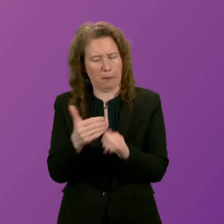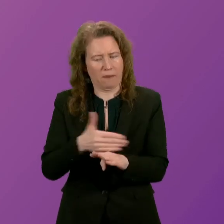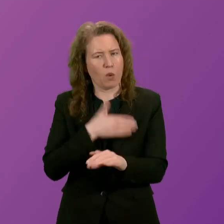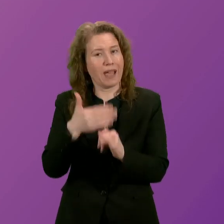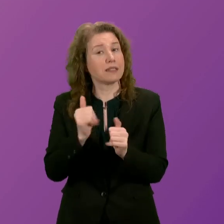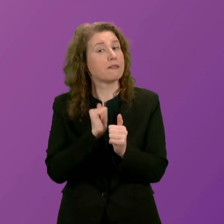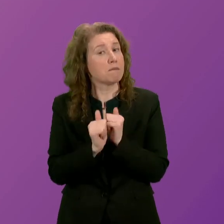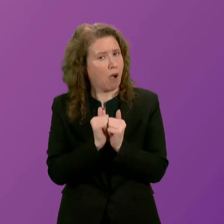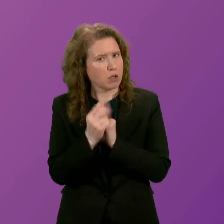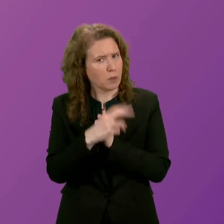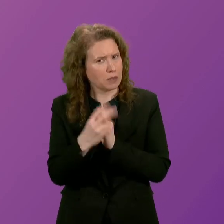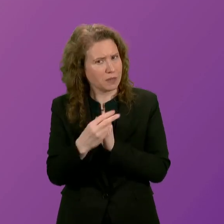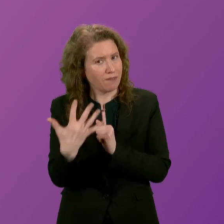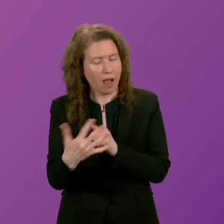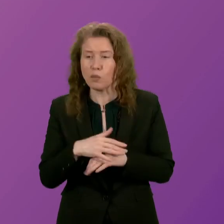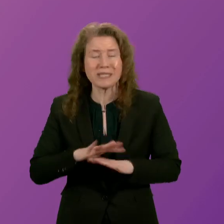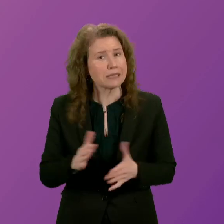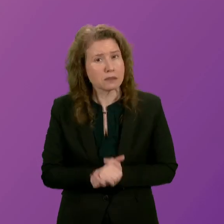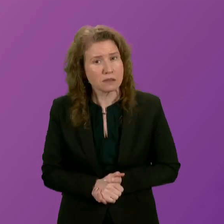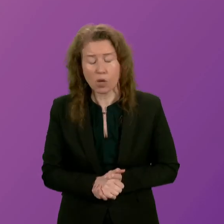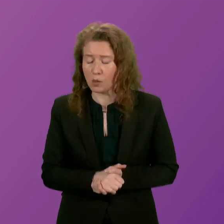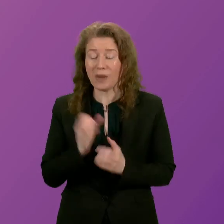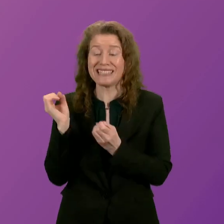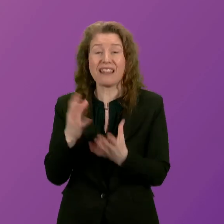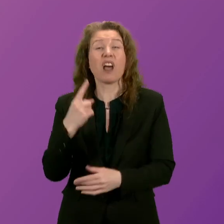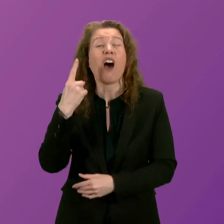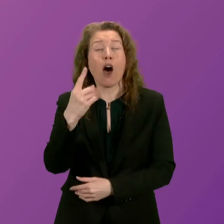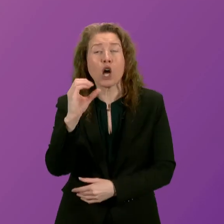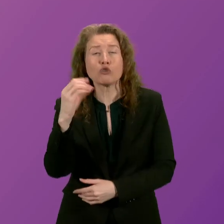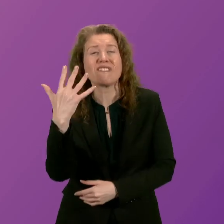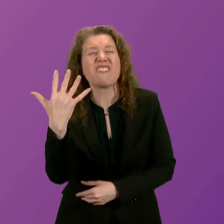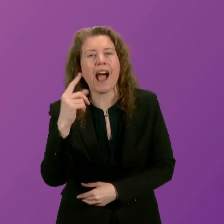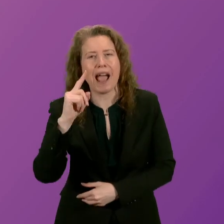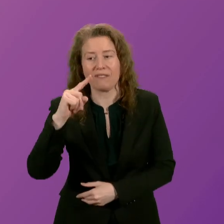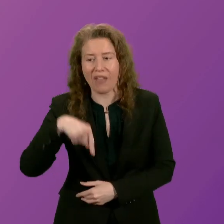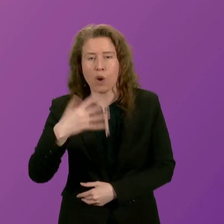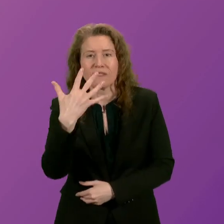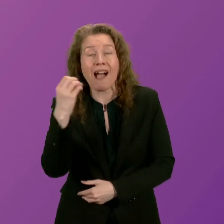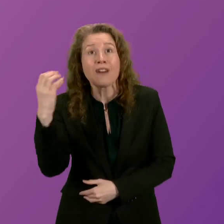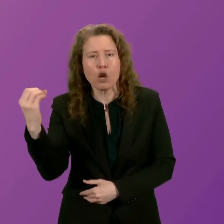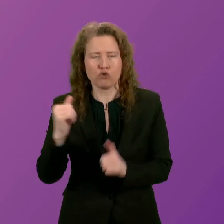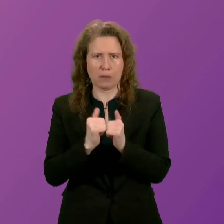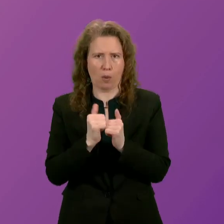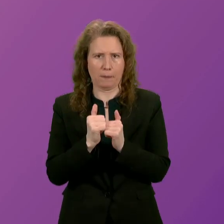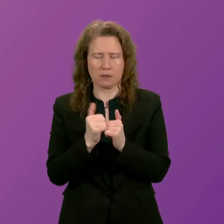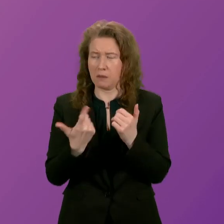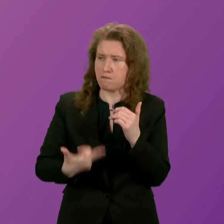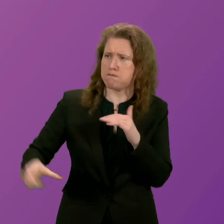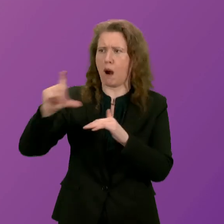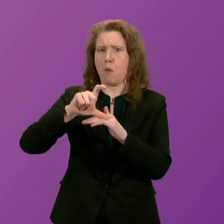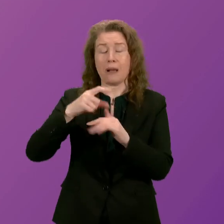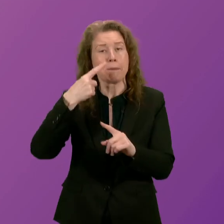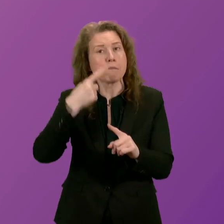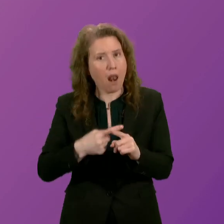2025. We did not do that; we delivered 105,500. In addition, we have put in place investment,